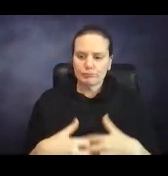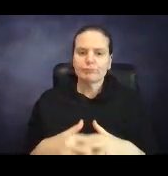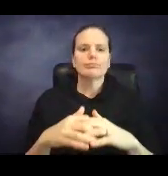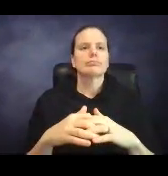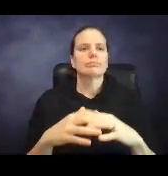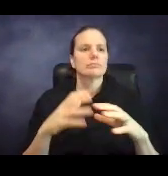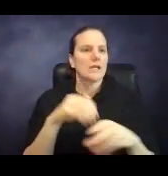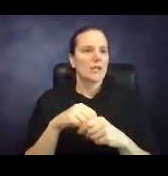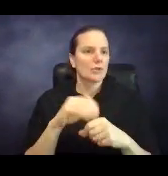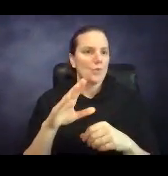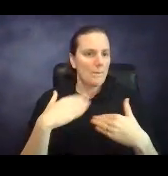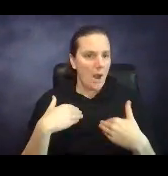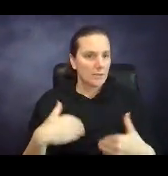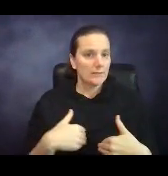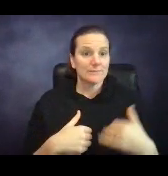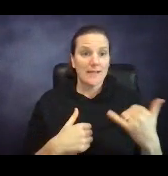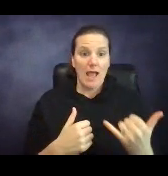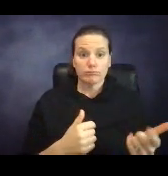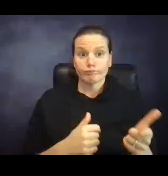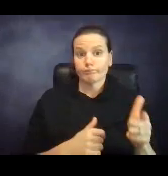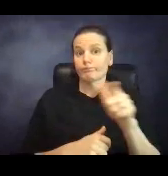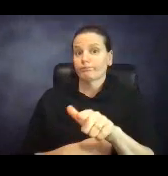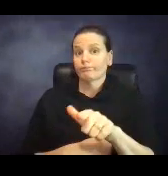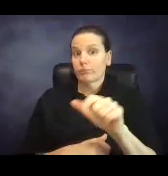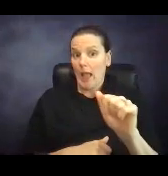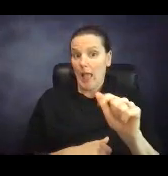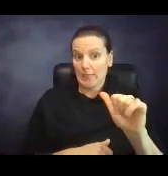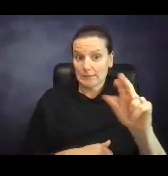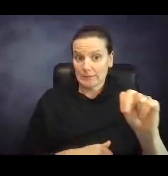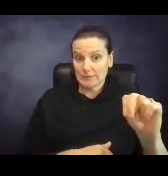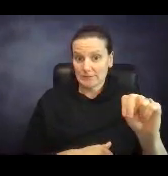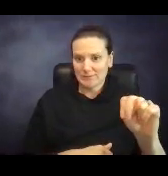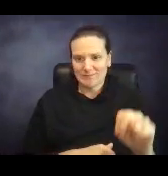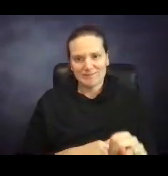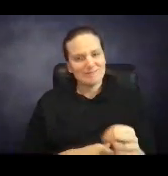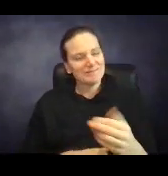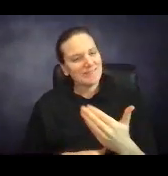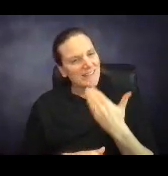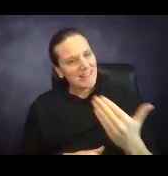And so from here I'll turn it over to Allison. Okay, thanks for having me, Kim.